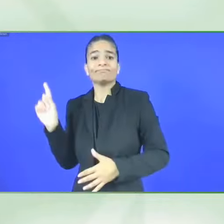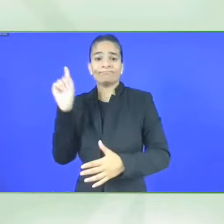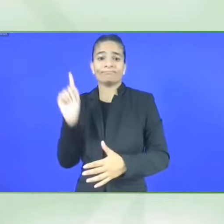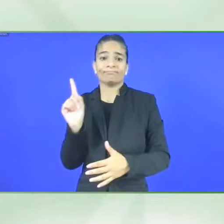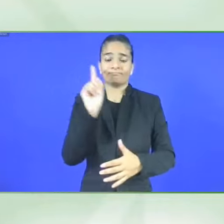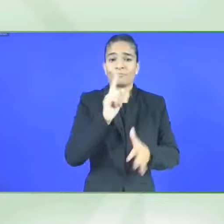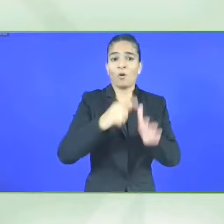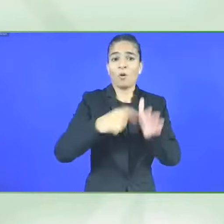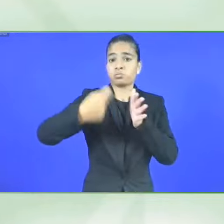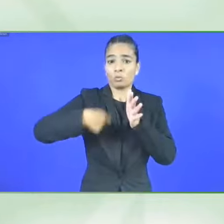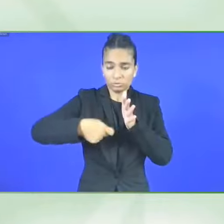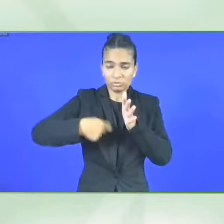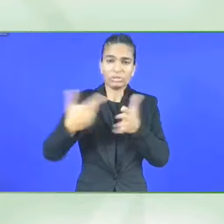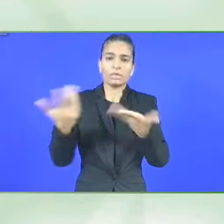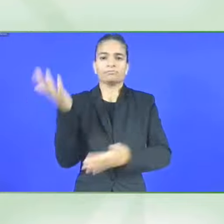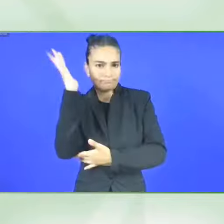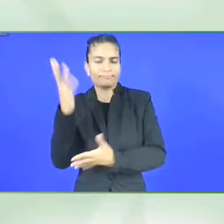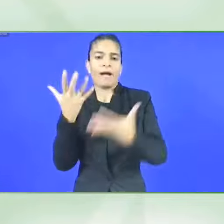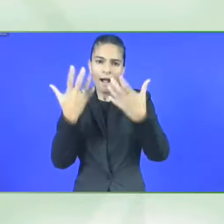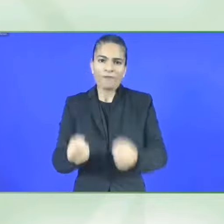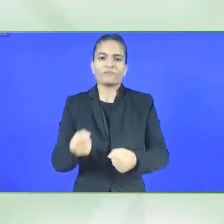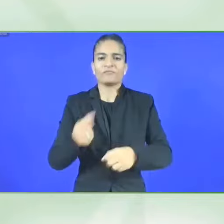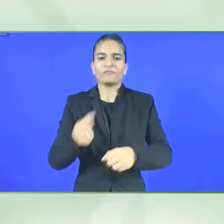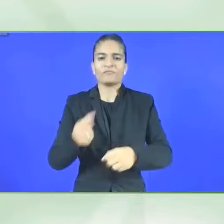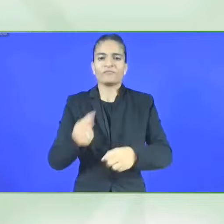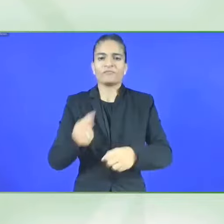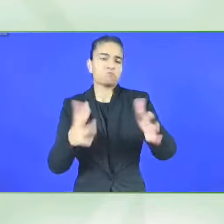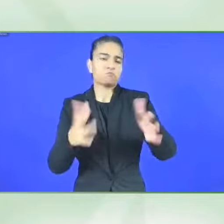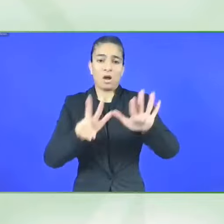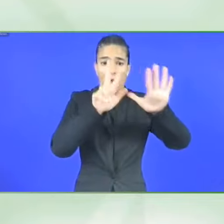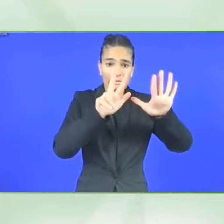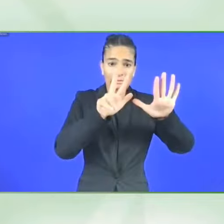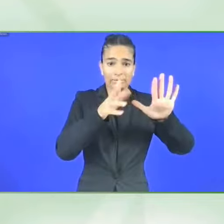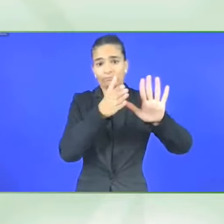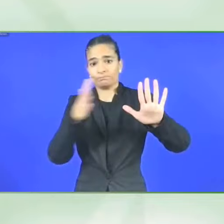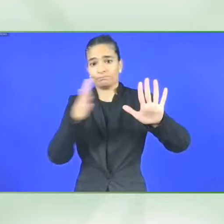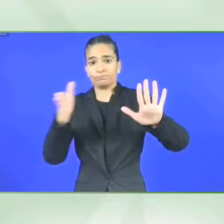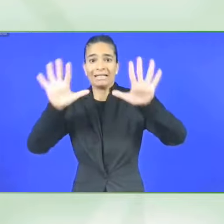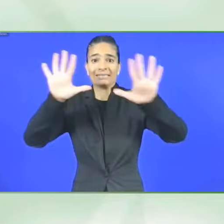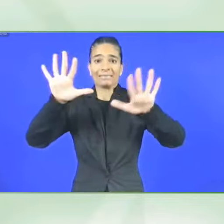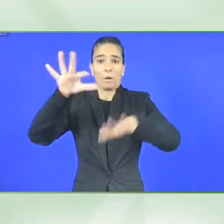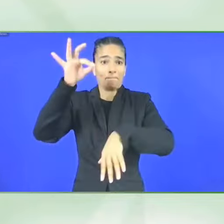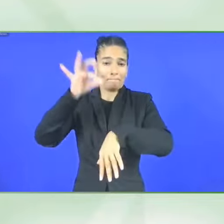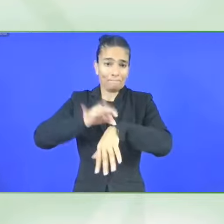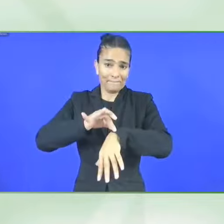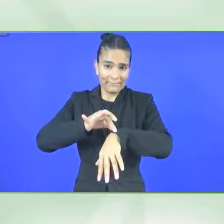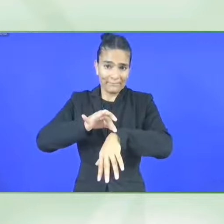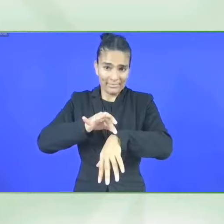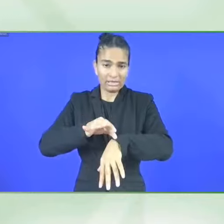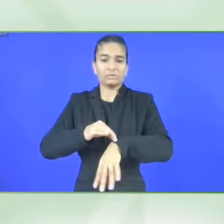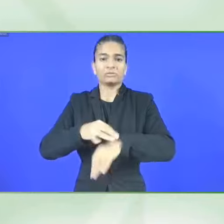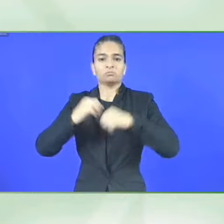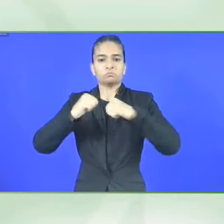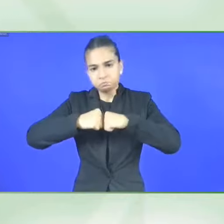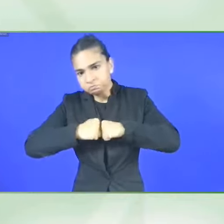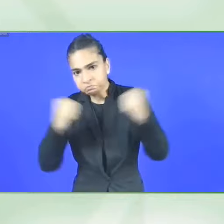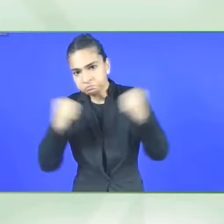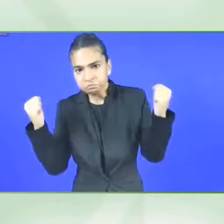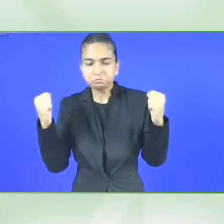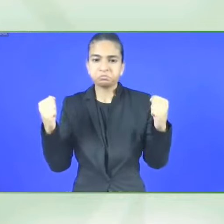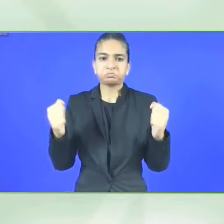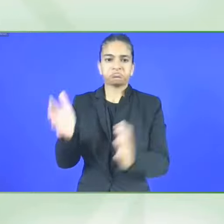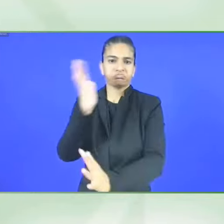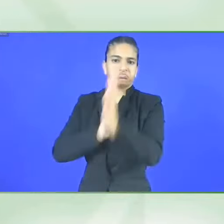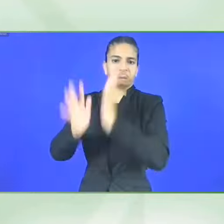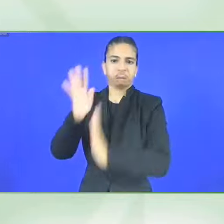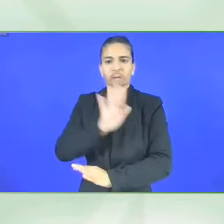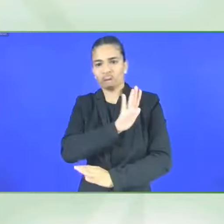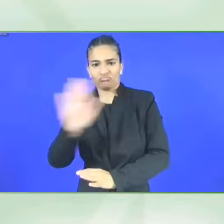Lastly, let us not overlook the significance of recognising and supporting the specific